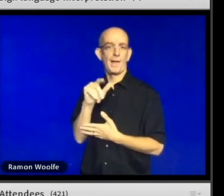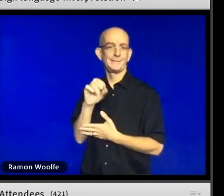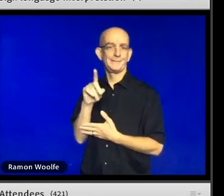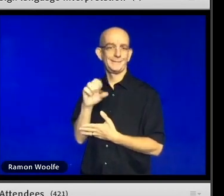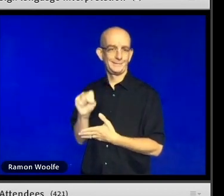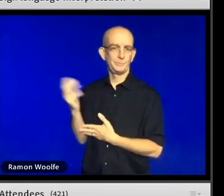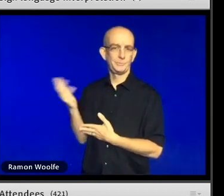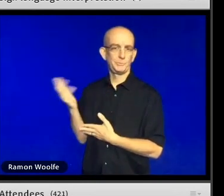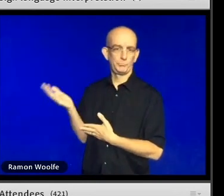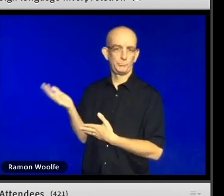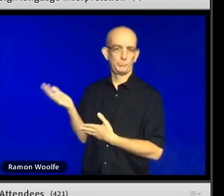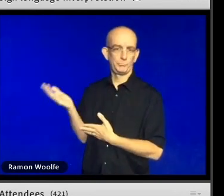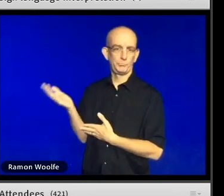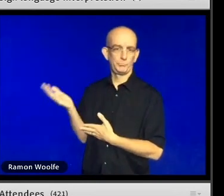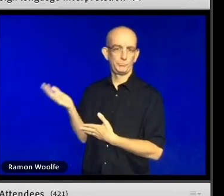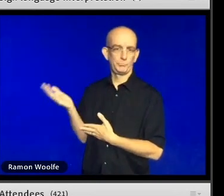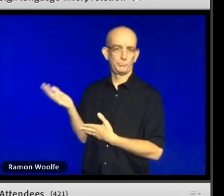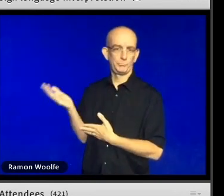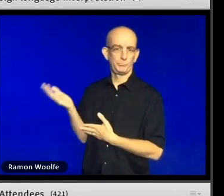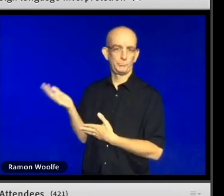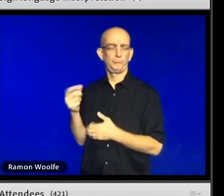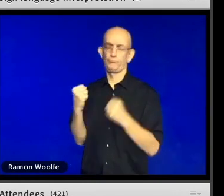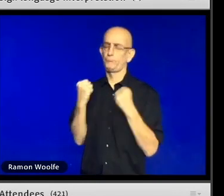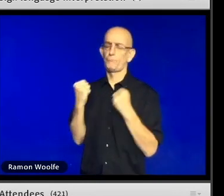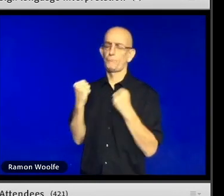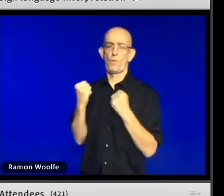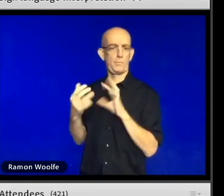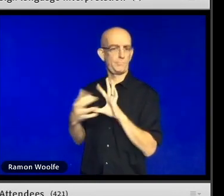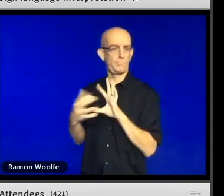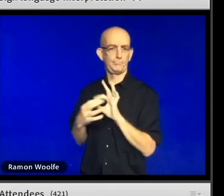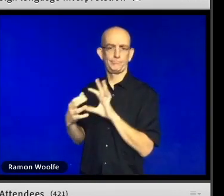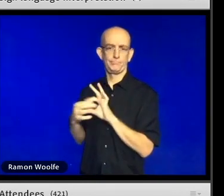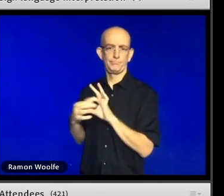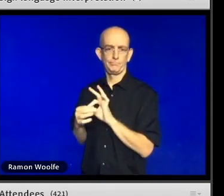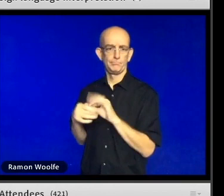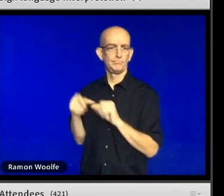on. Then we have another action to prepare a draft of this review analysis report based